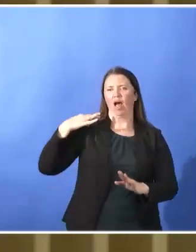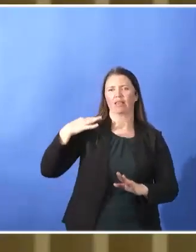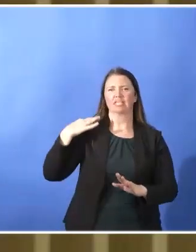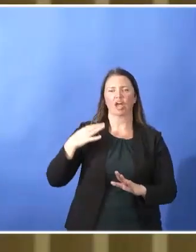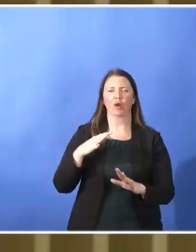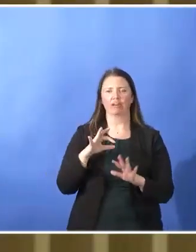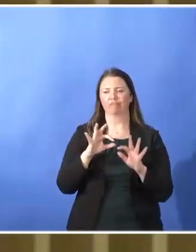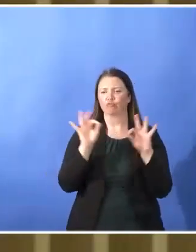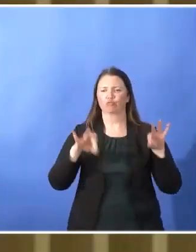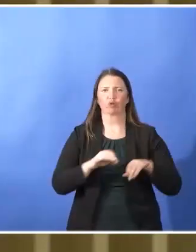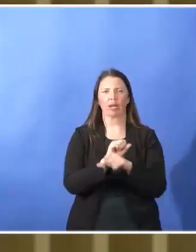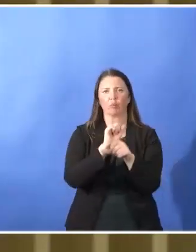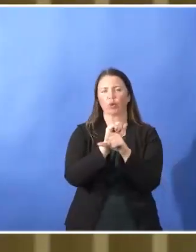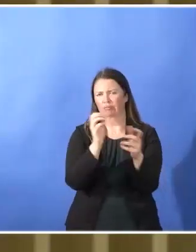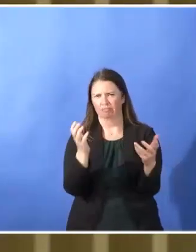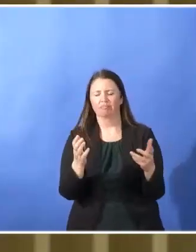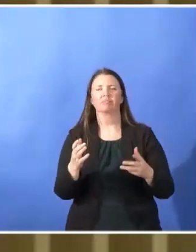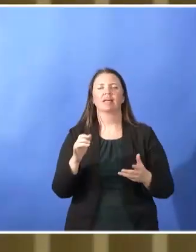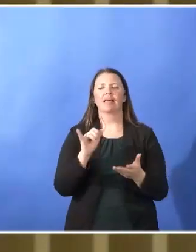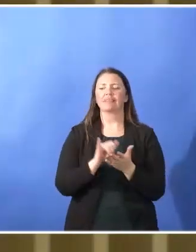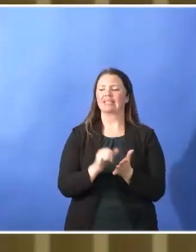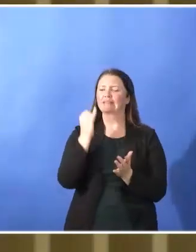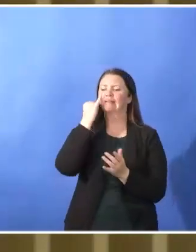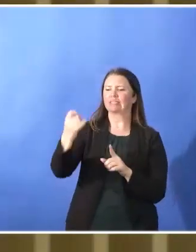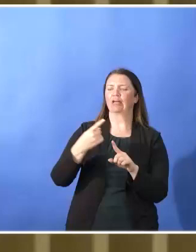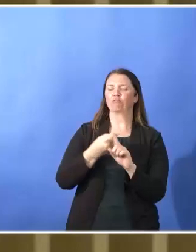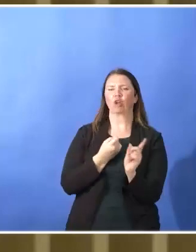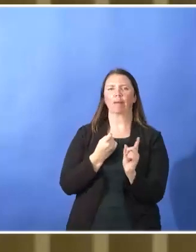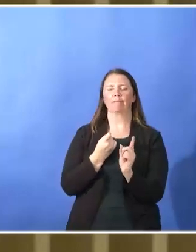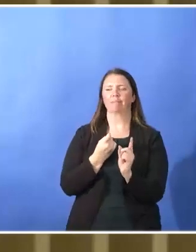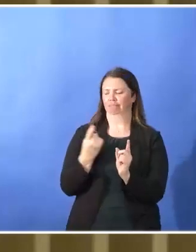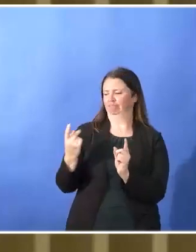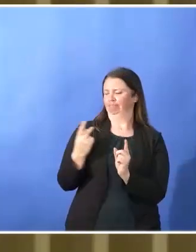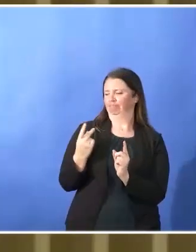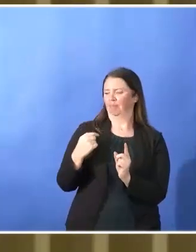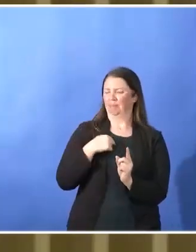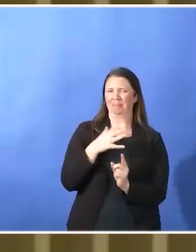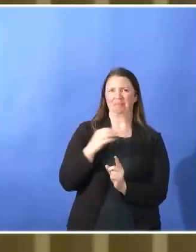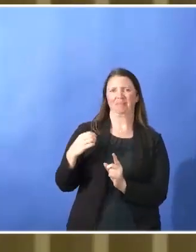THIS WAS IN LOUISIANA LAST YEAR AFTER A HURRICANE.